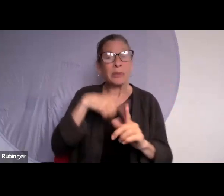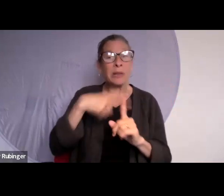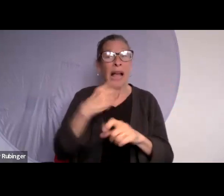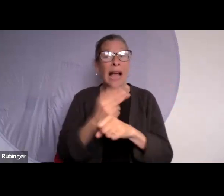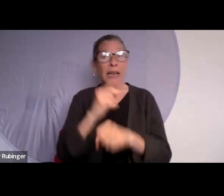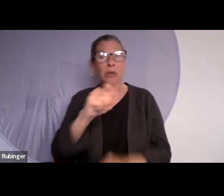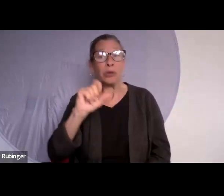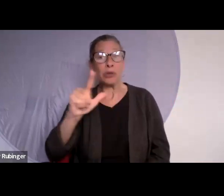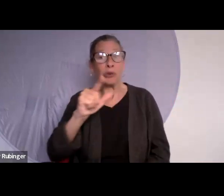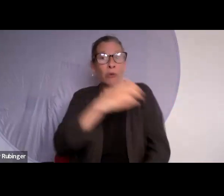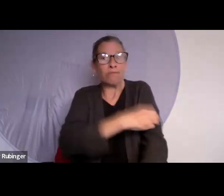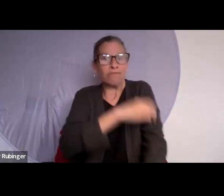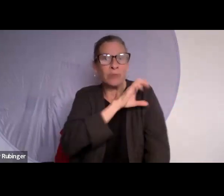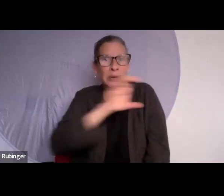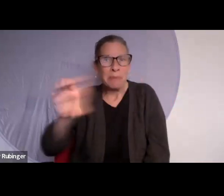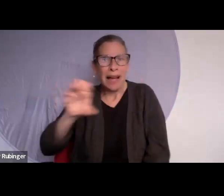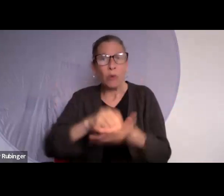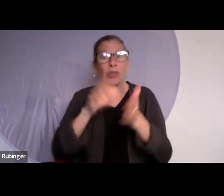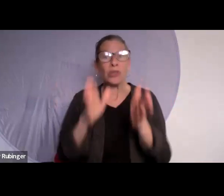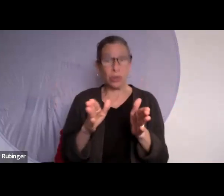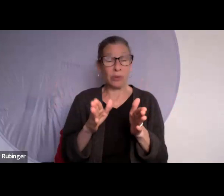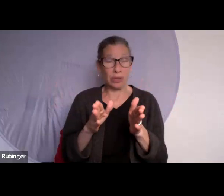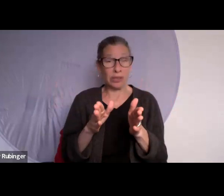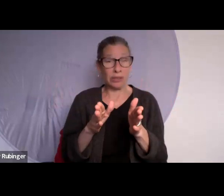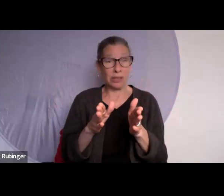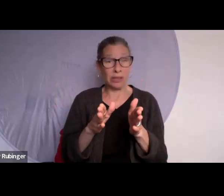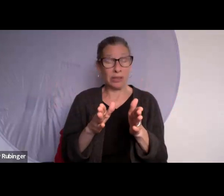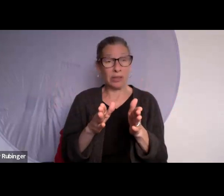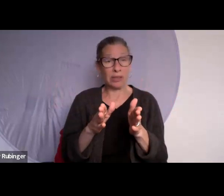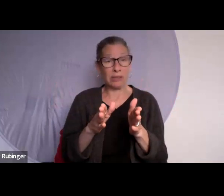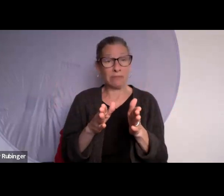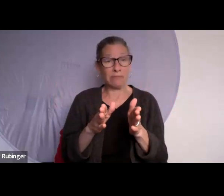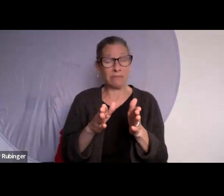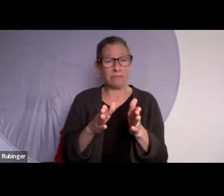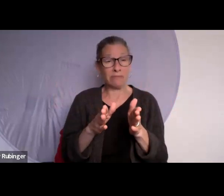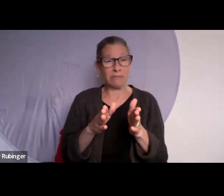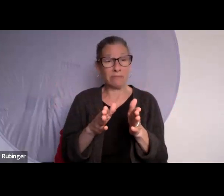empower students to make things to, to create, you know, to make